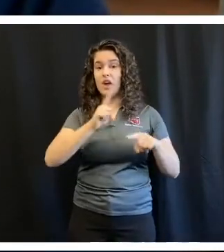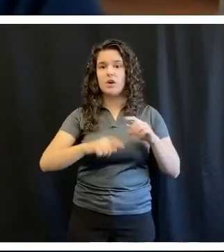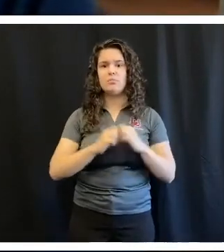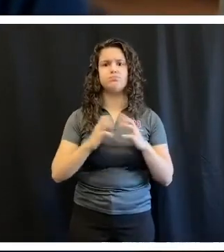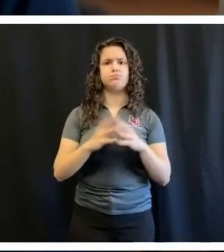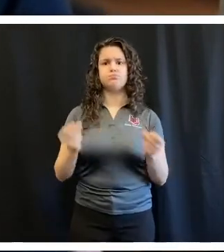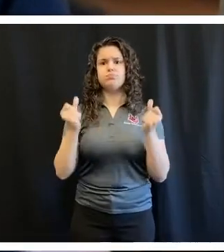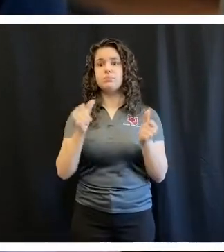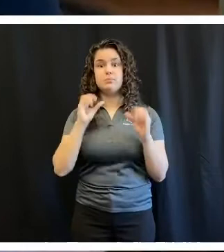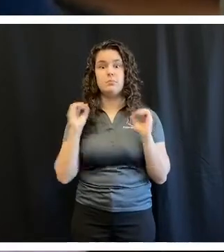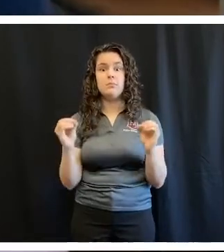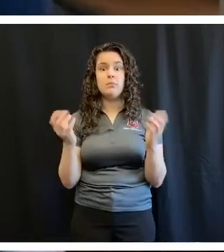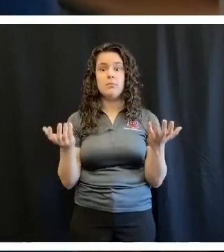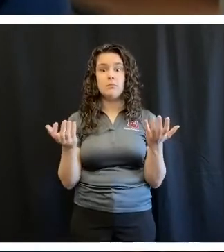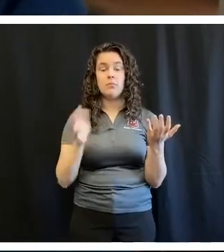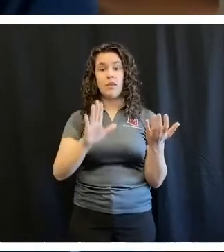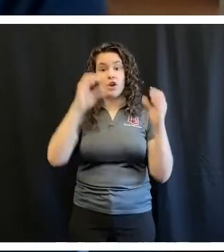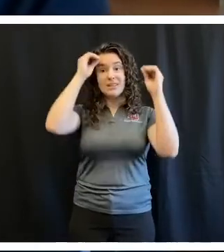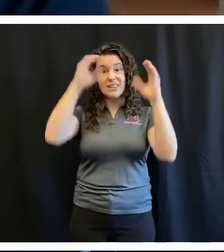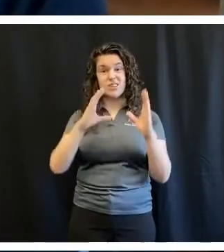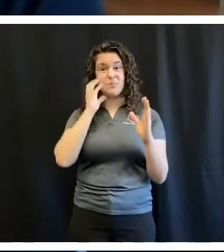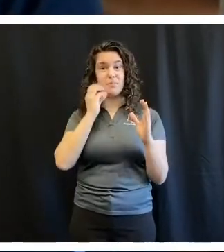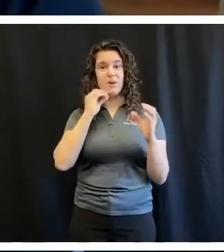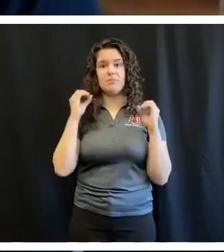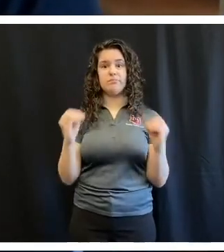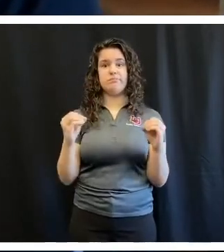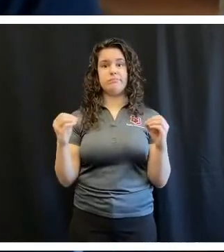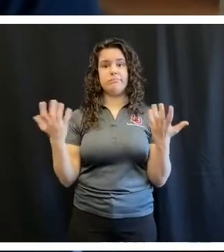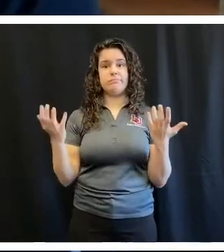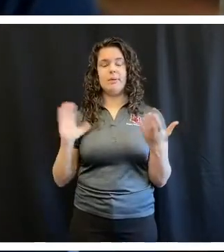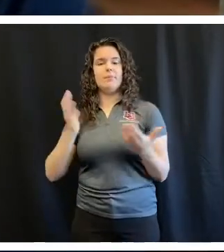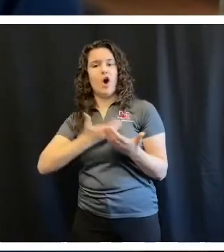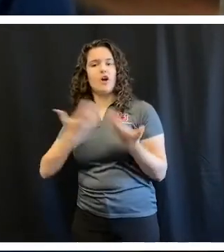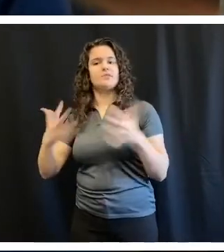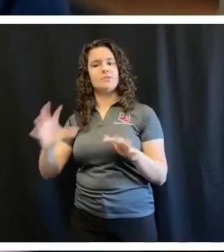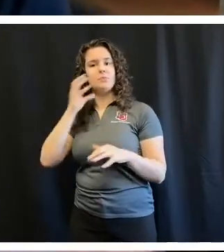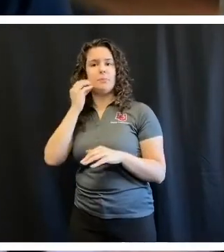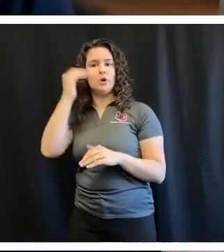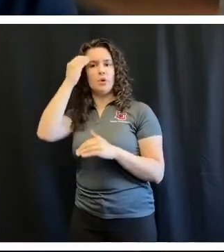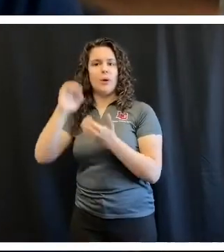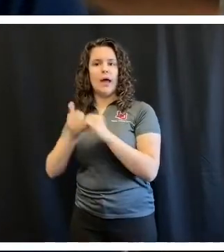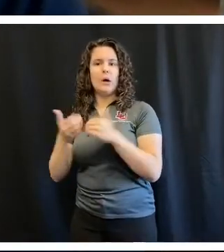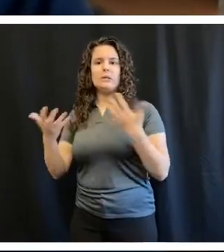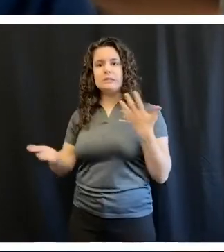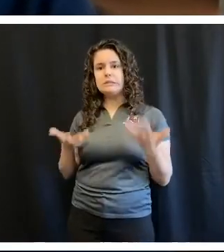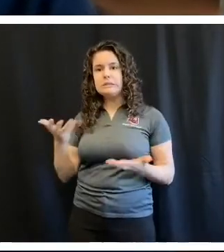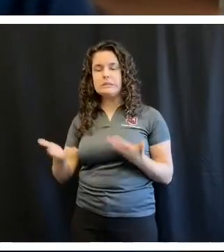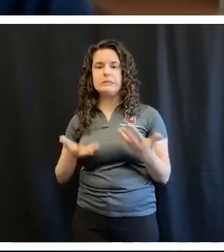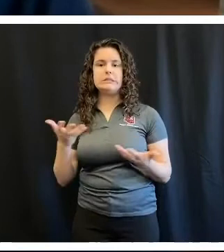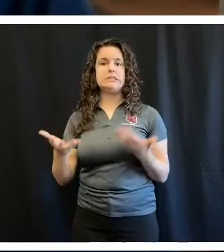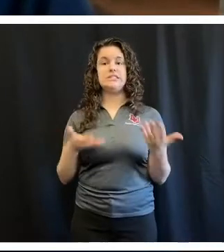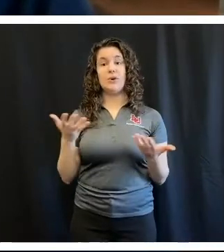that experience teaching online like ours did. So, luckily, I guess, the pandemic hit right